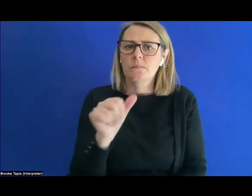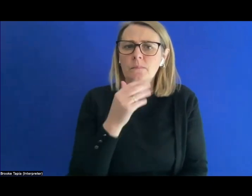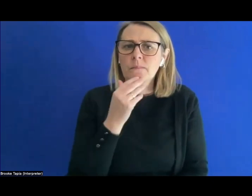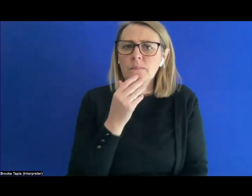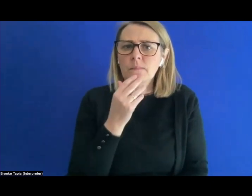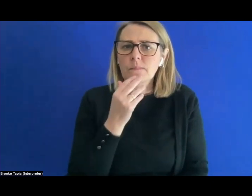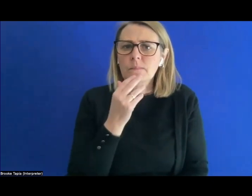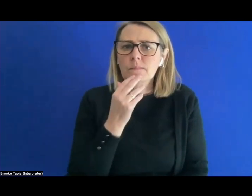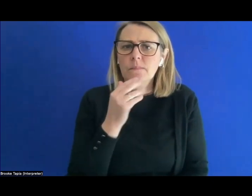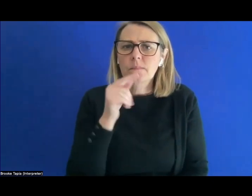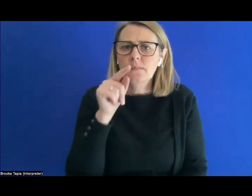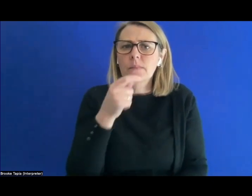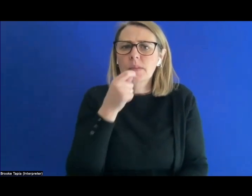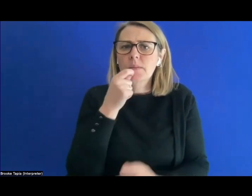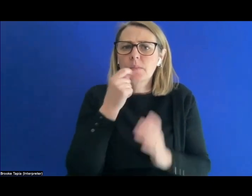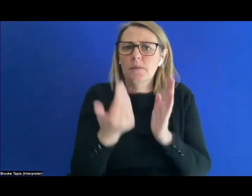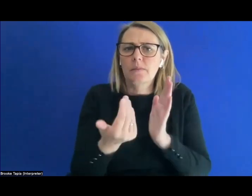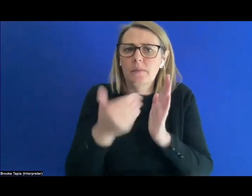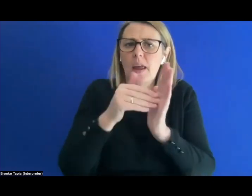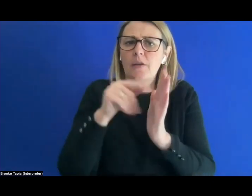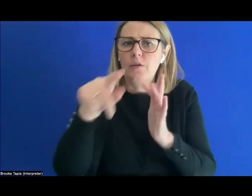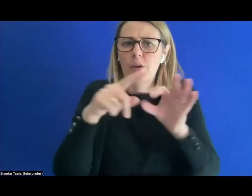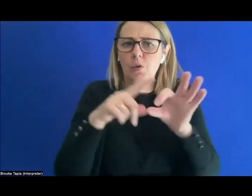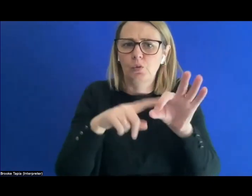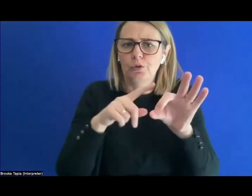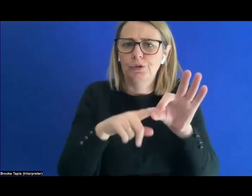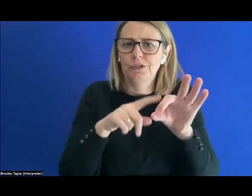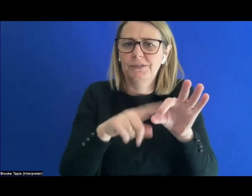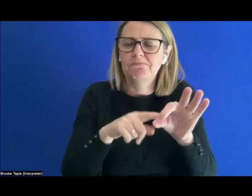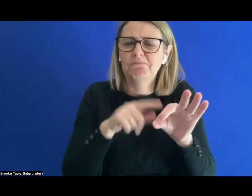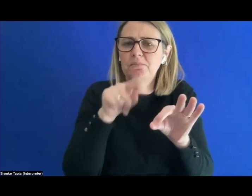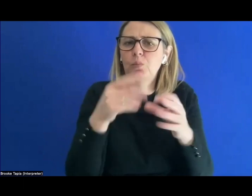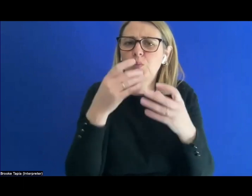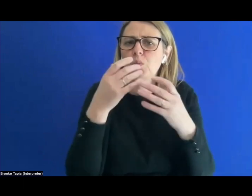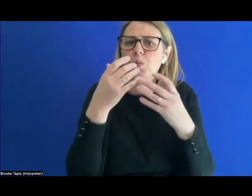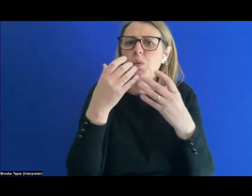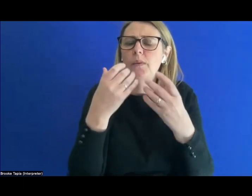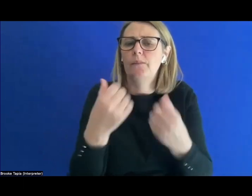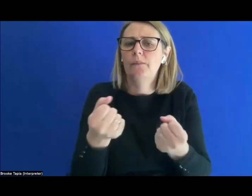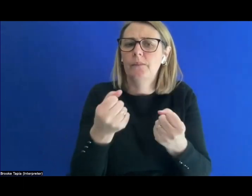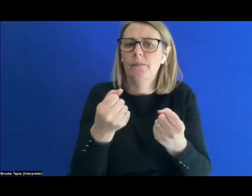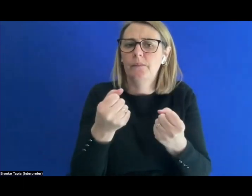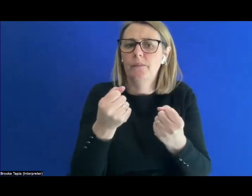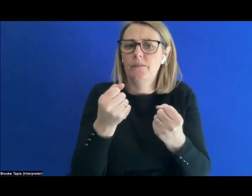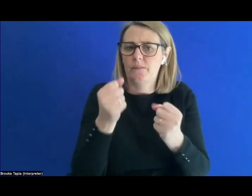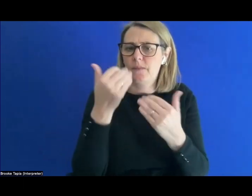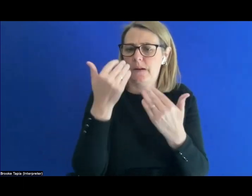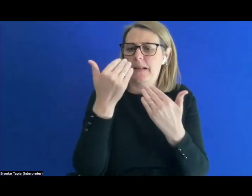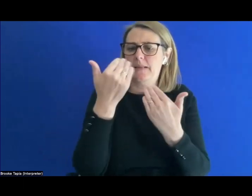There’s a little bit of an add on to that question about where you have really limited movement,